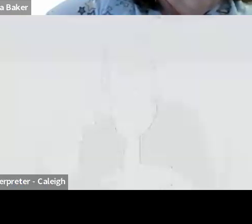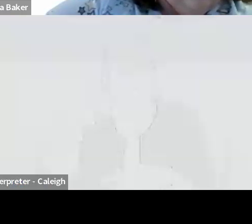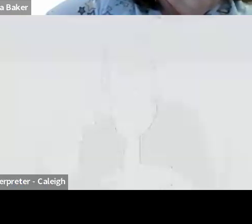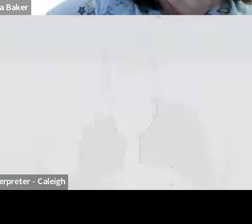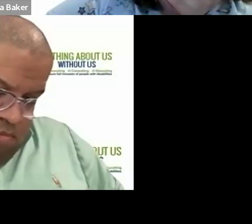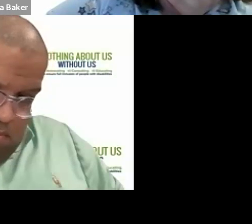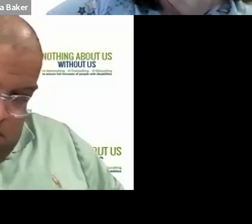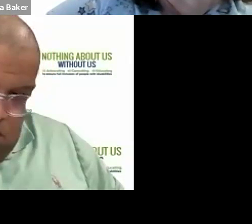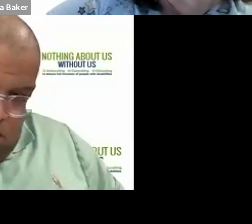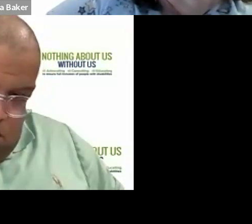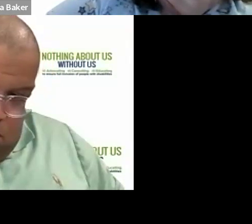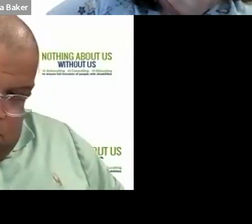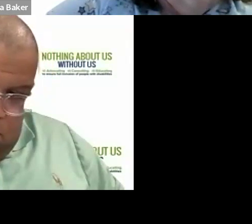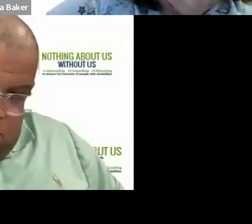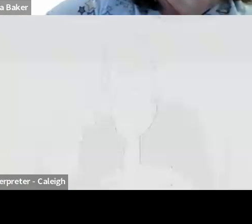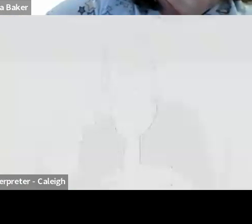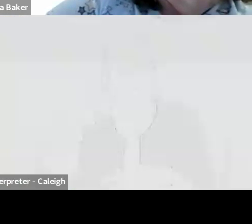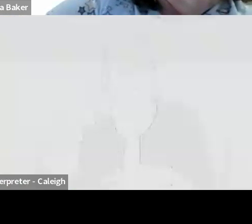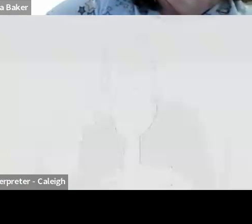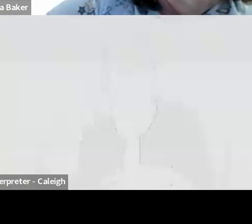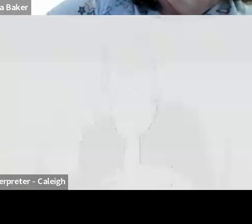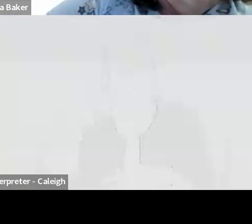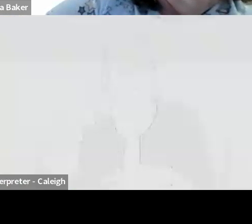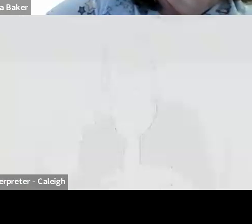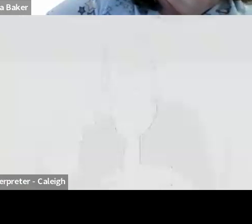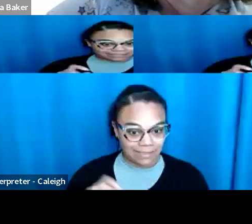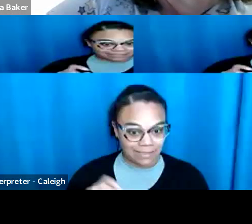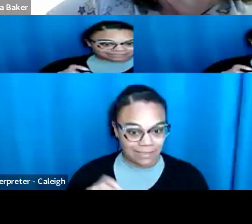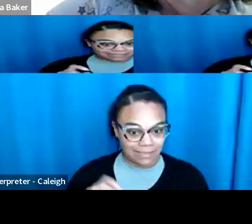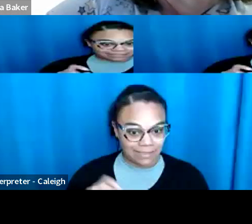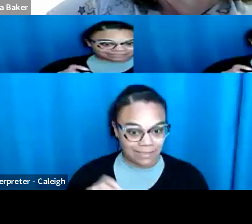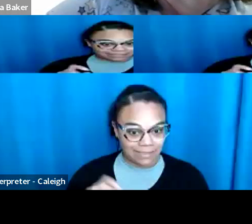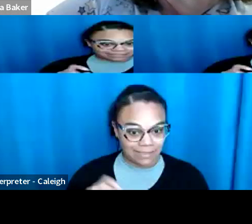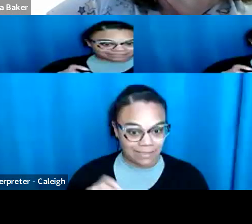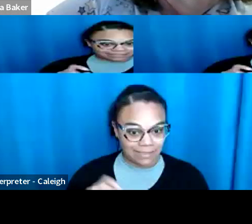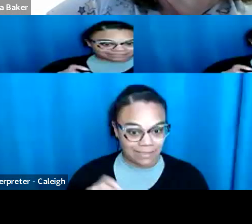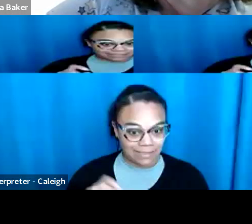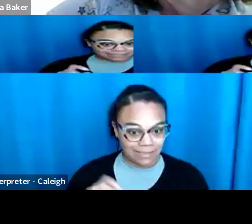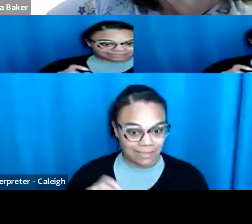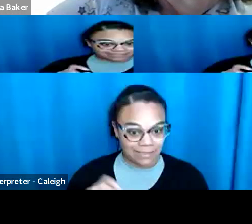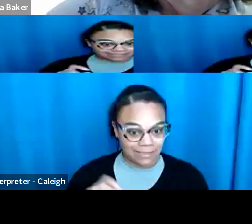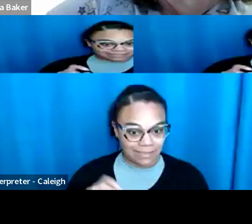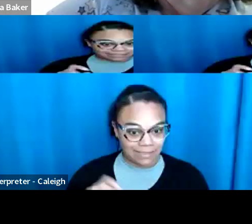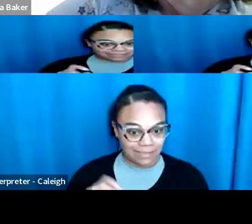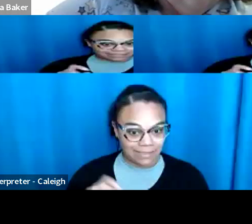of just, do my needs matter? Is it okay to stand up for myself? And I just think that overcoming that takes a lot of practice.